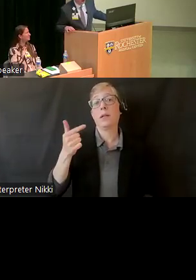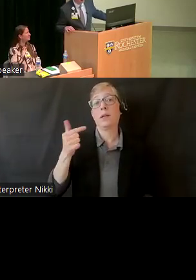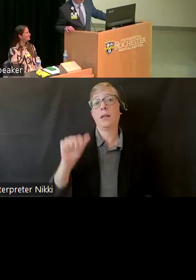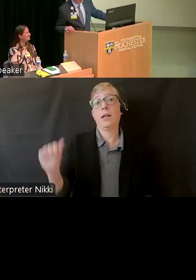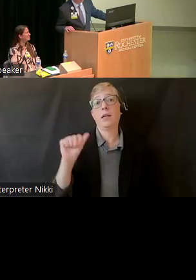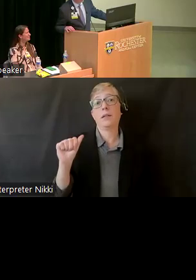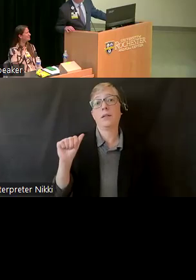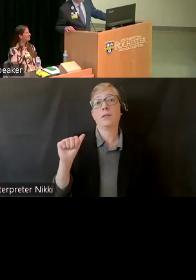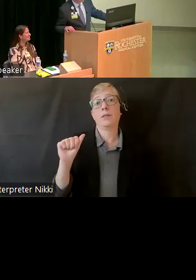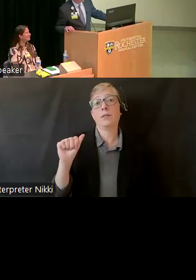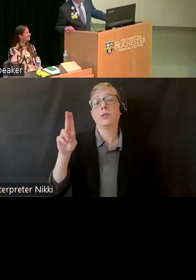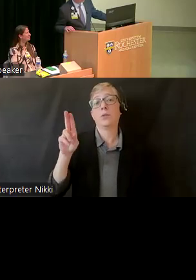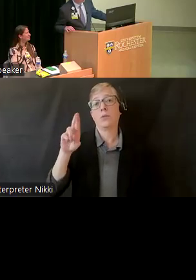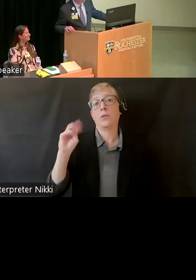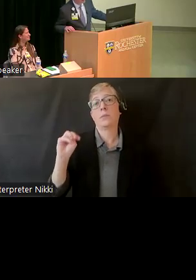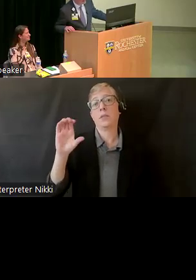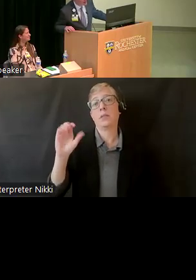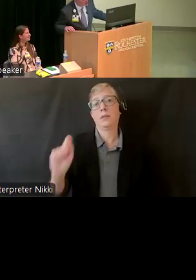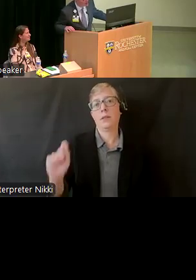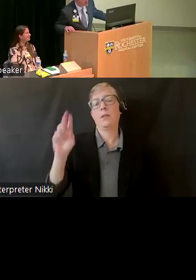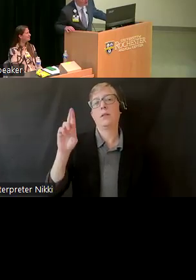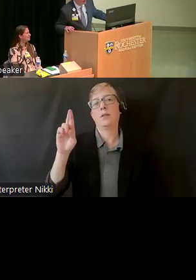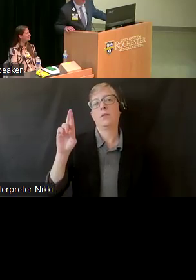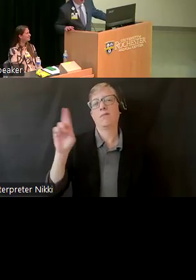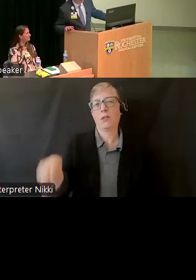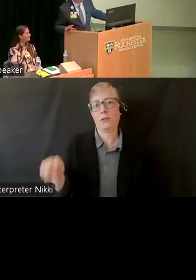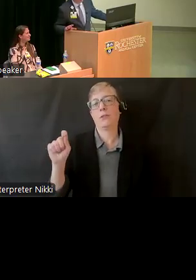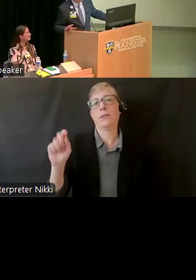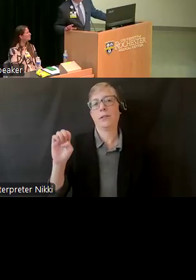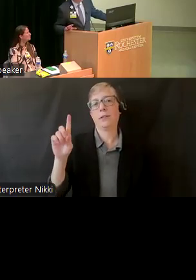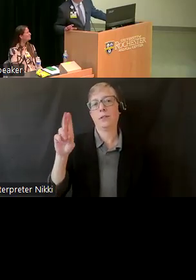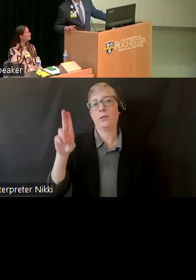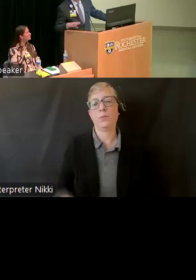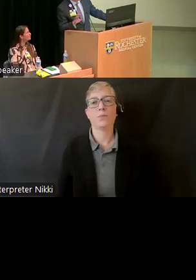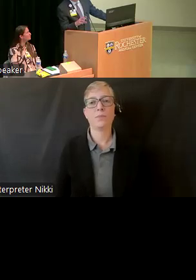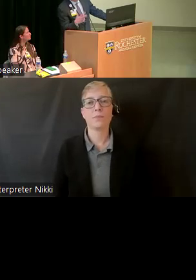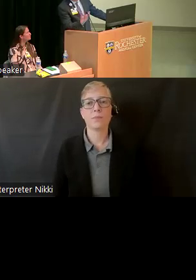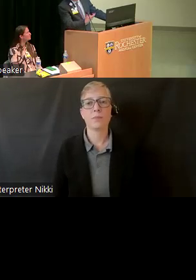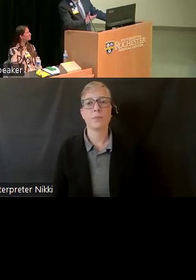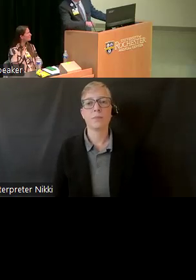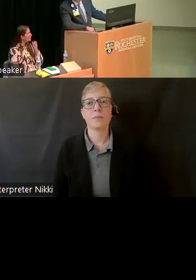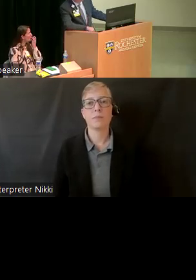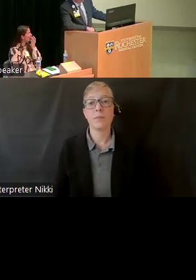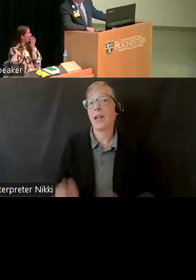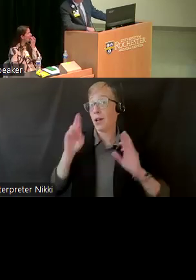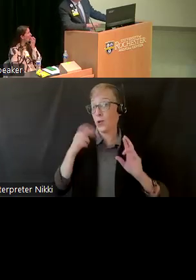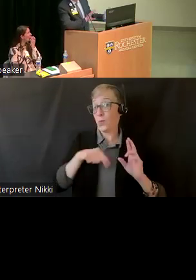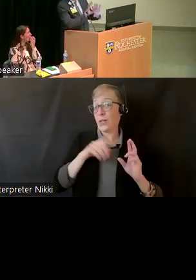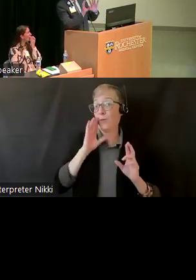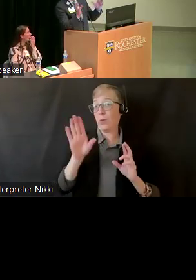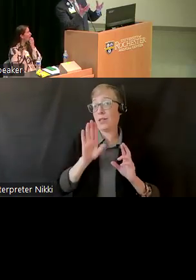uh either of your reps here so kind of in the meantime but I I am hoping to to get to a more